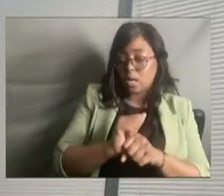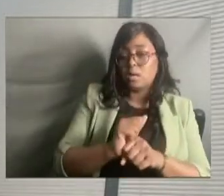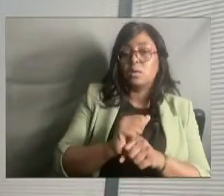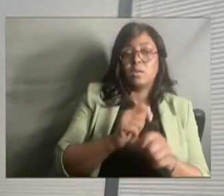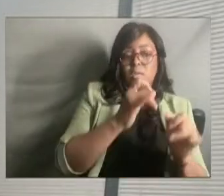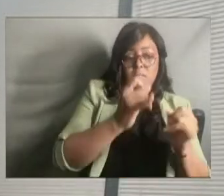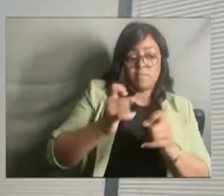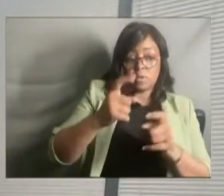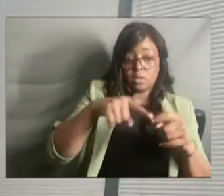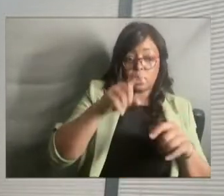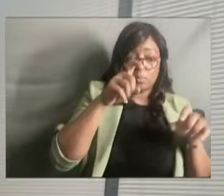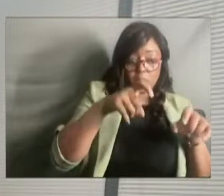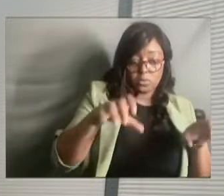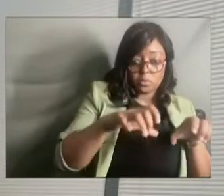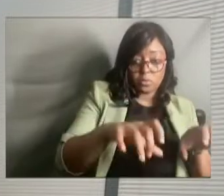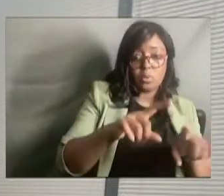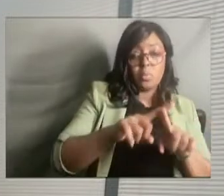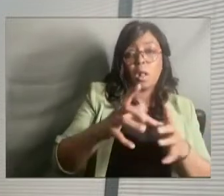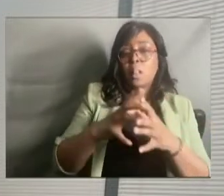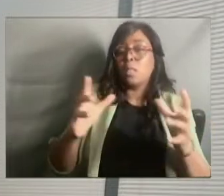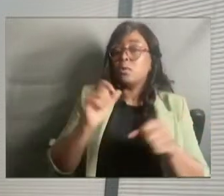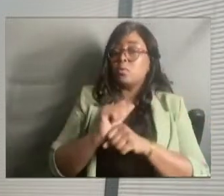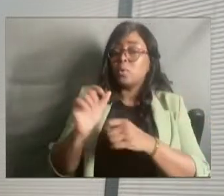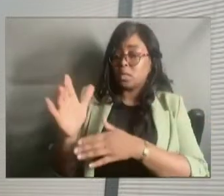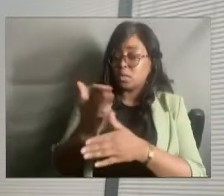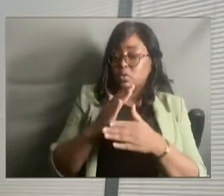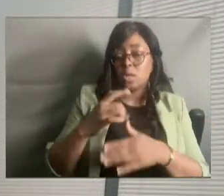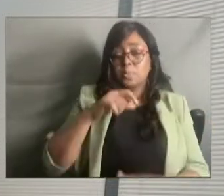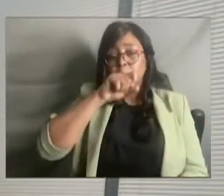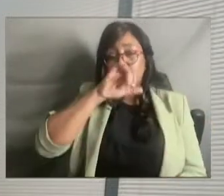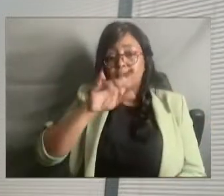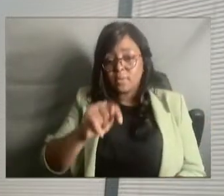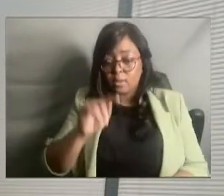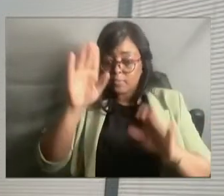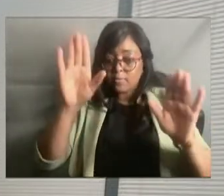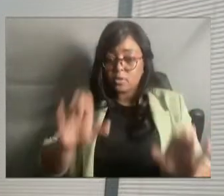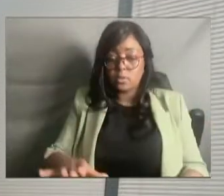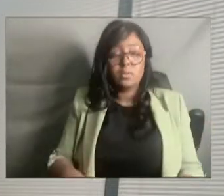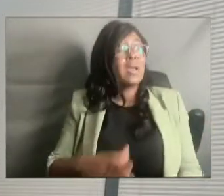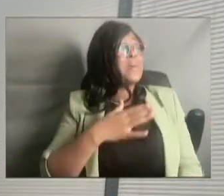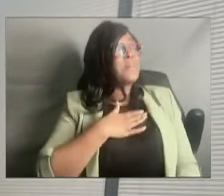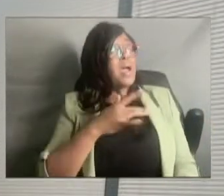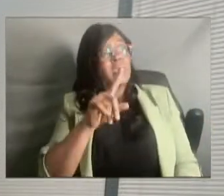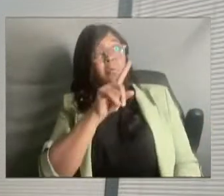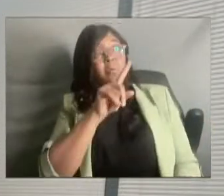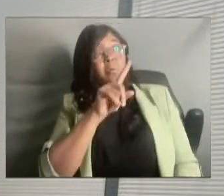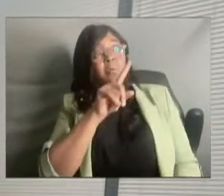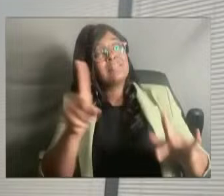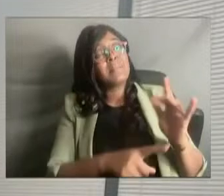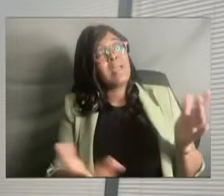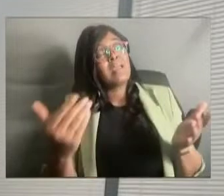performed by individuals, but a lot of our work is shared. We